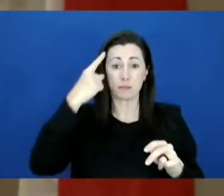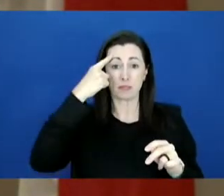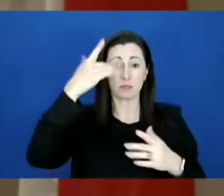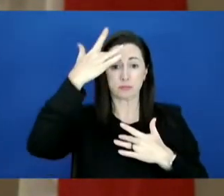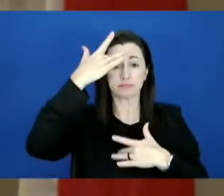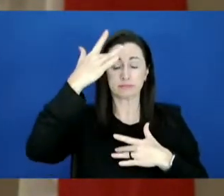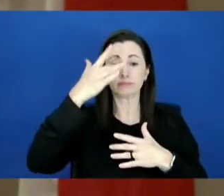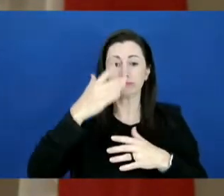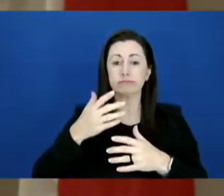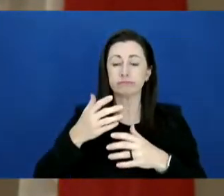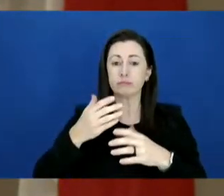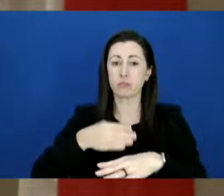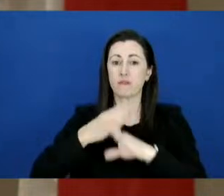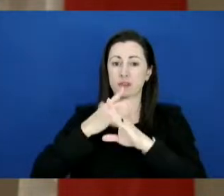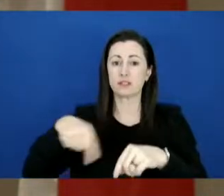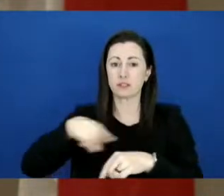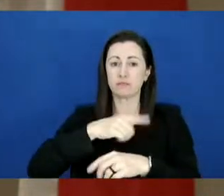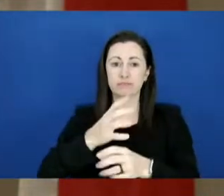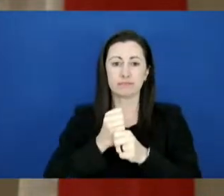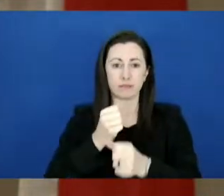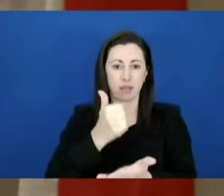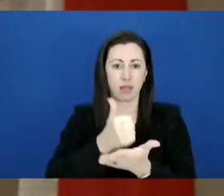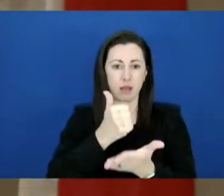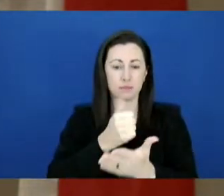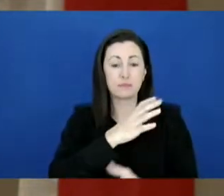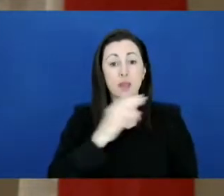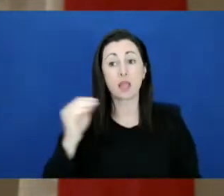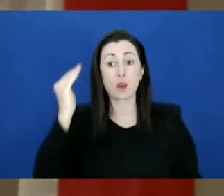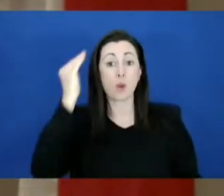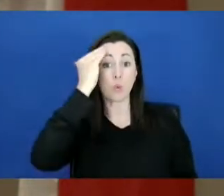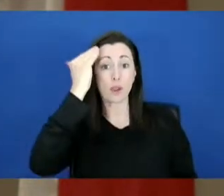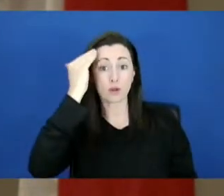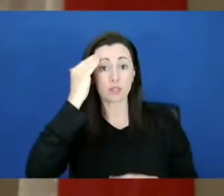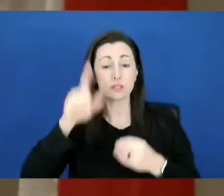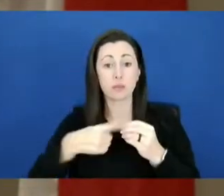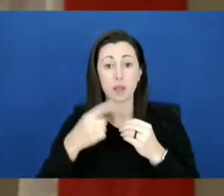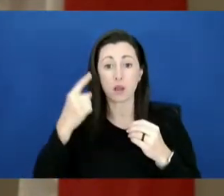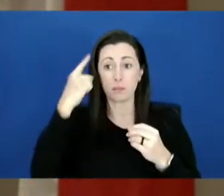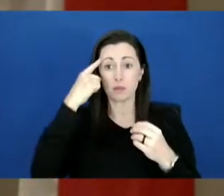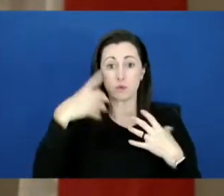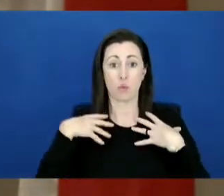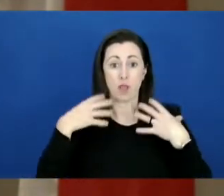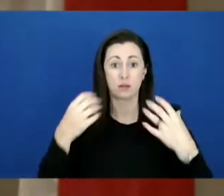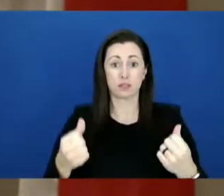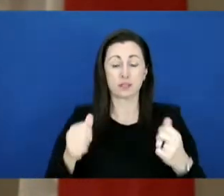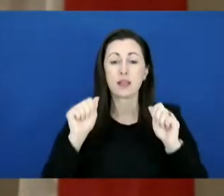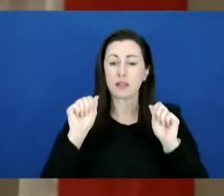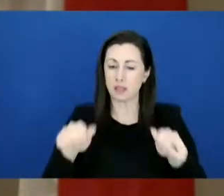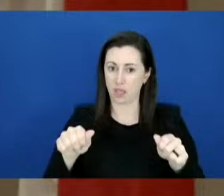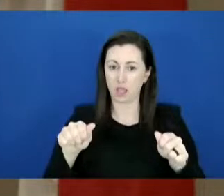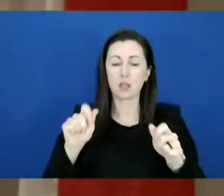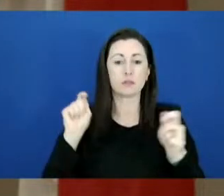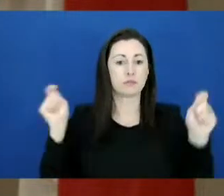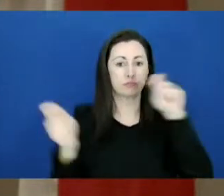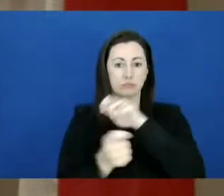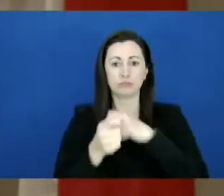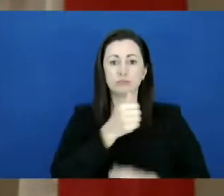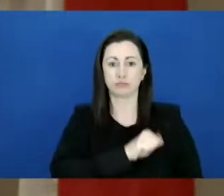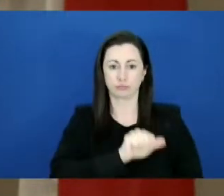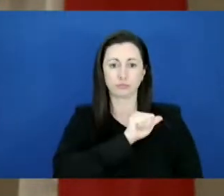LIVING WITH MENTAL ILLNESS FROM